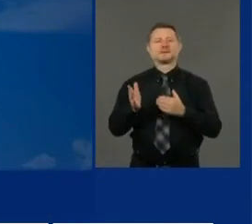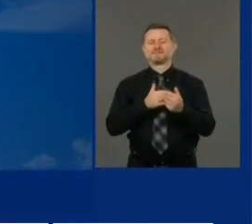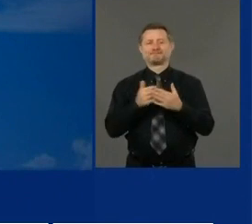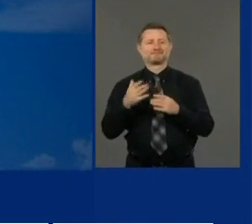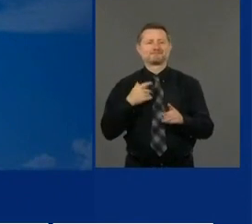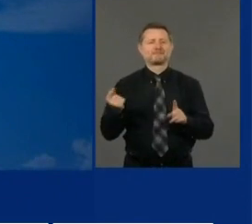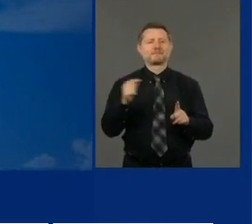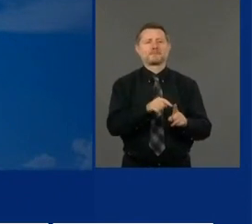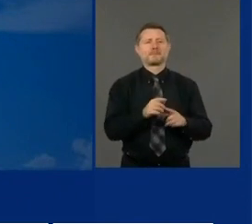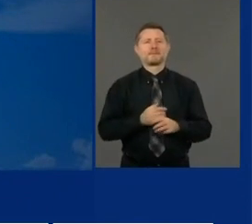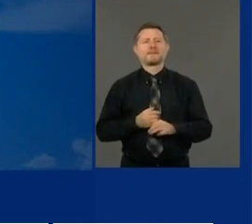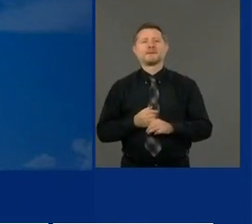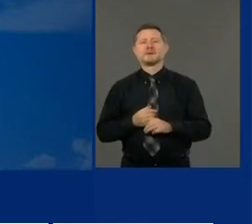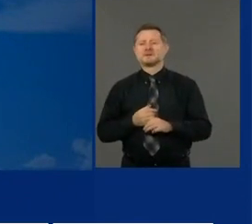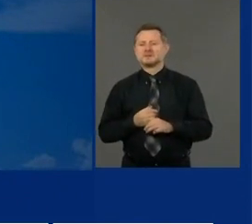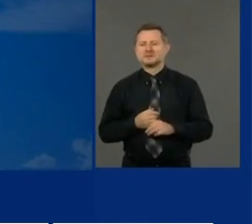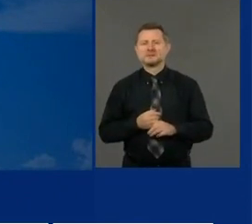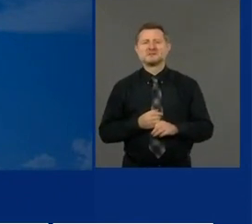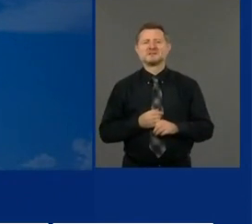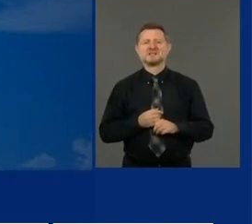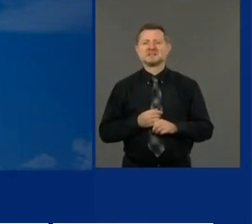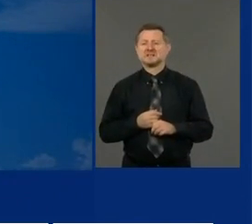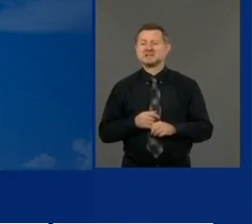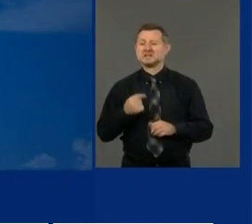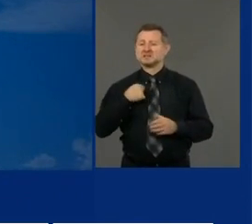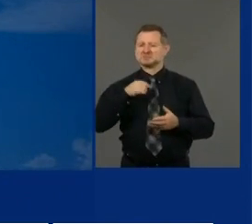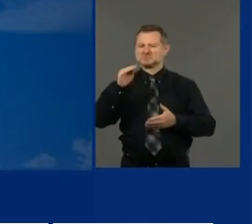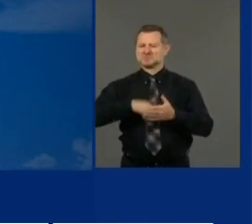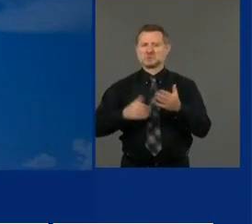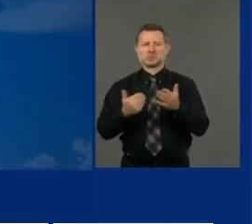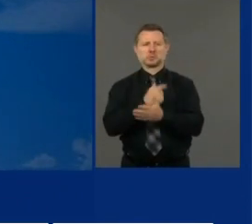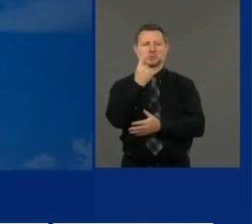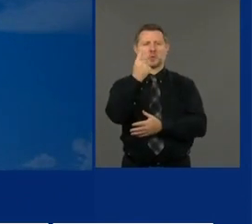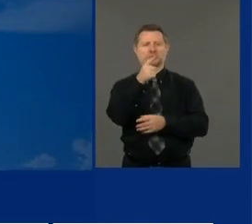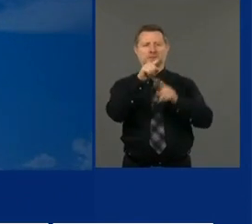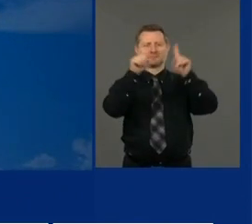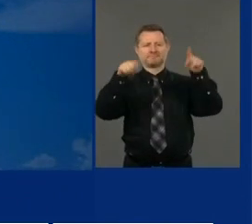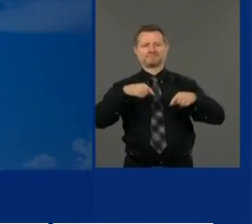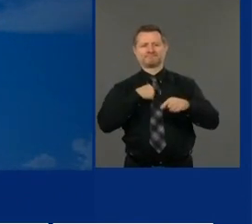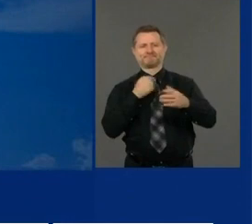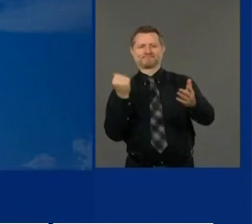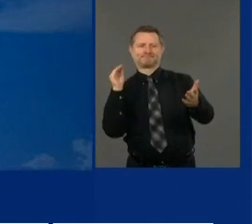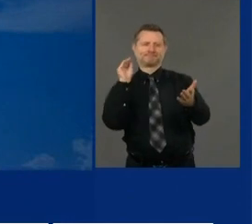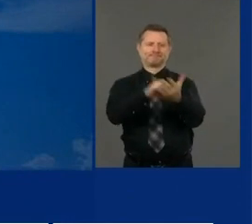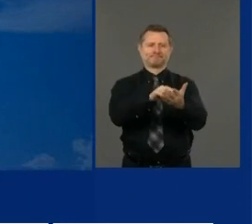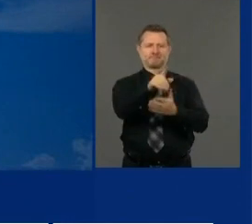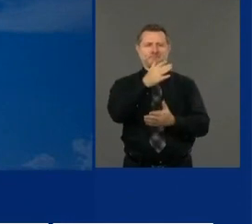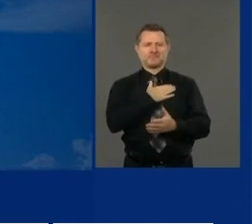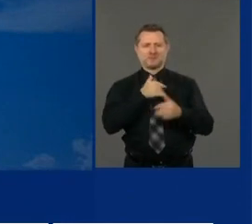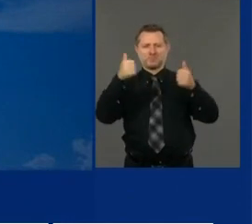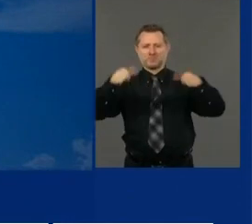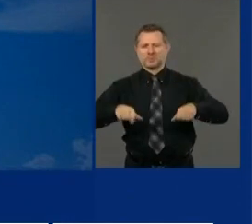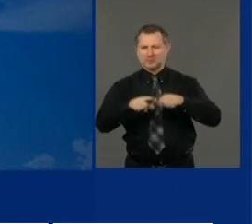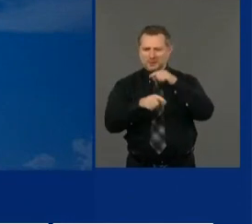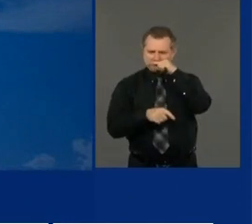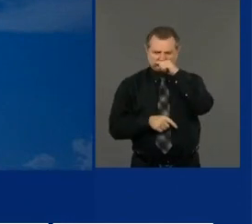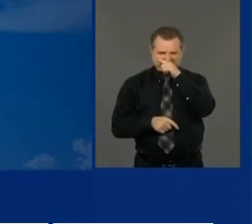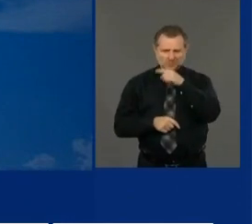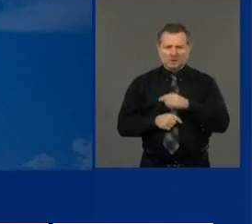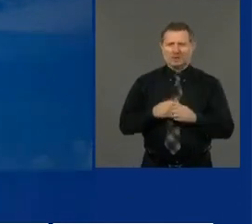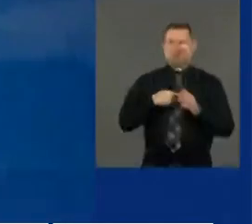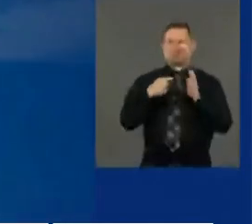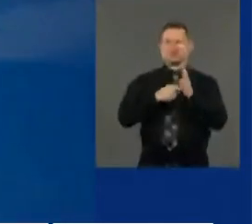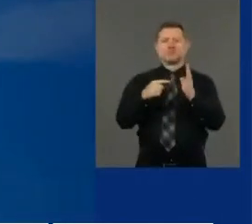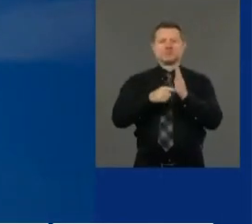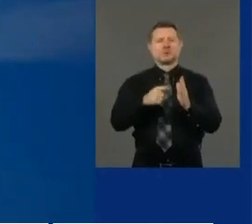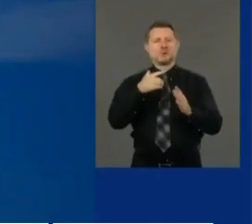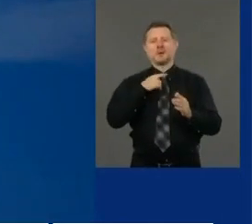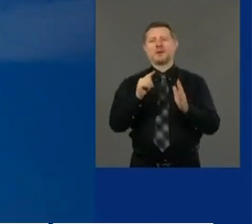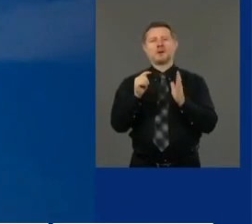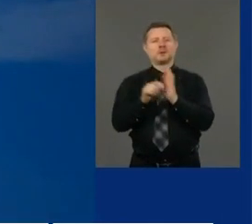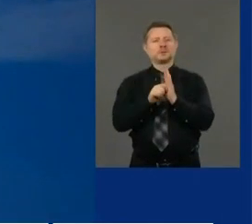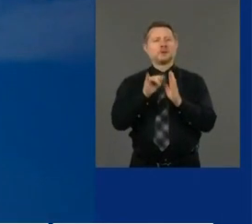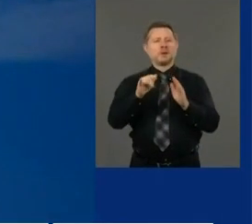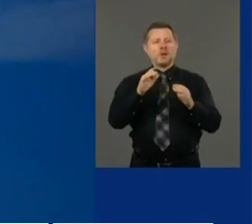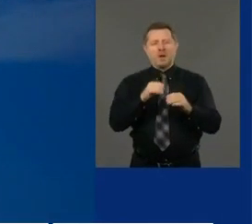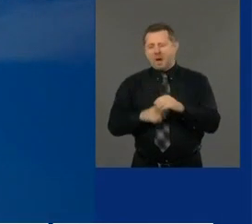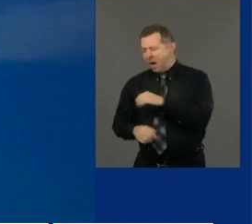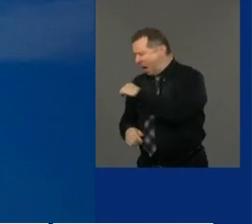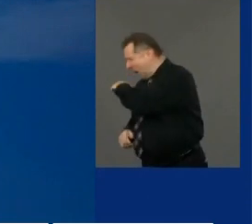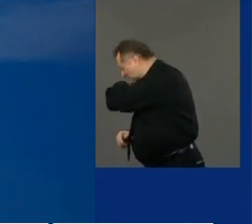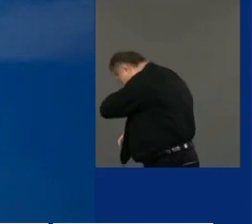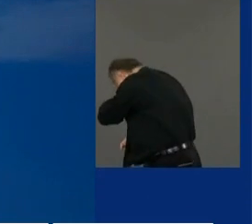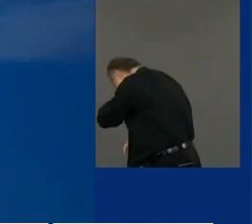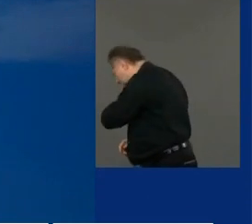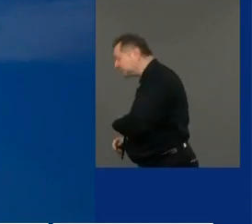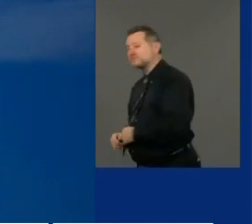SEA OF DIVISION BACK IN JANUARY.